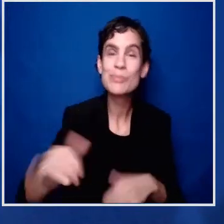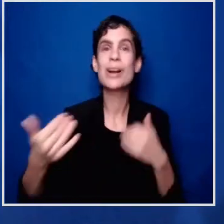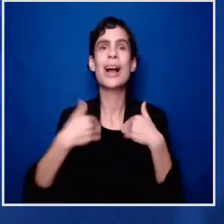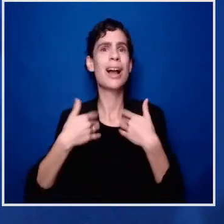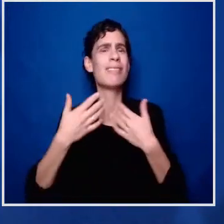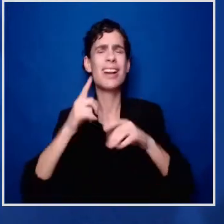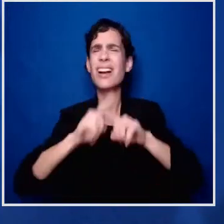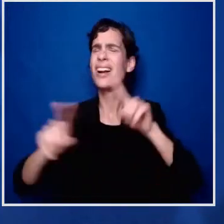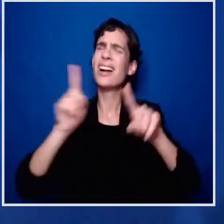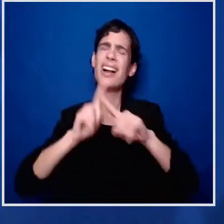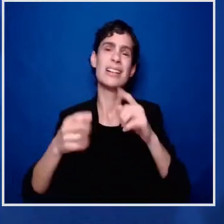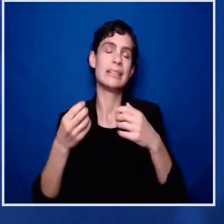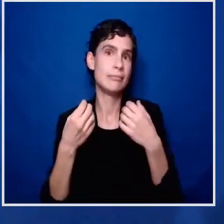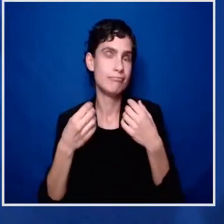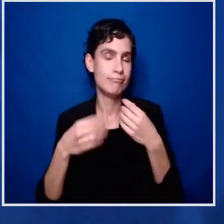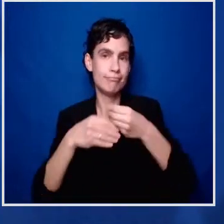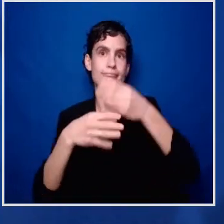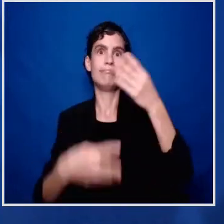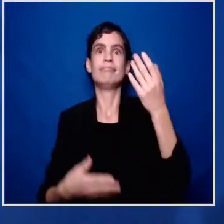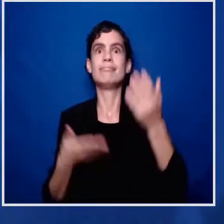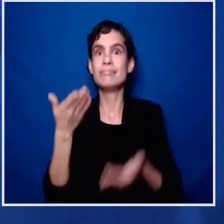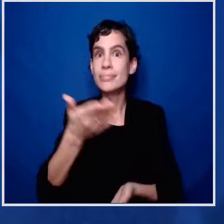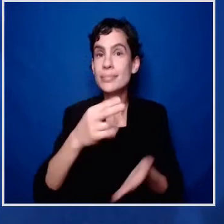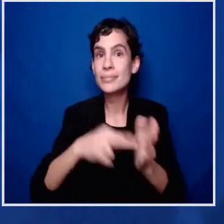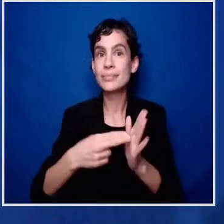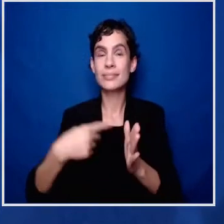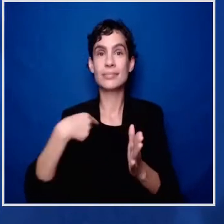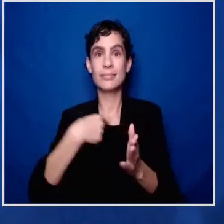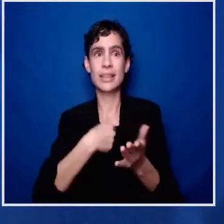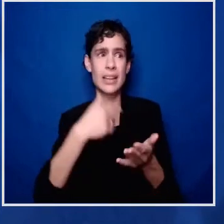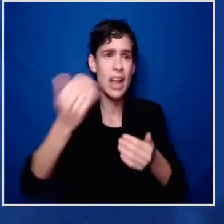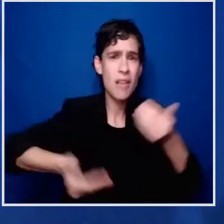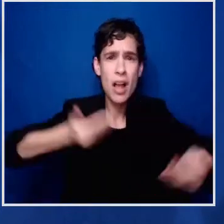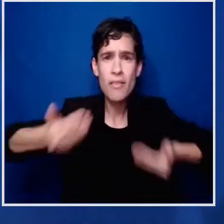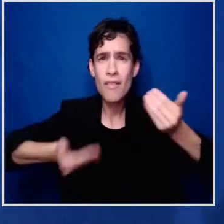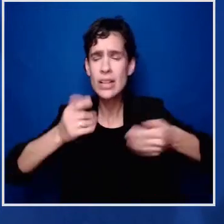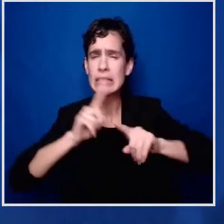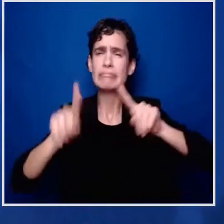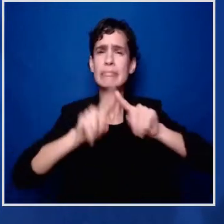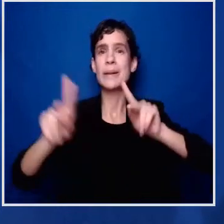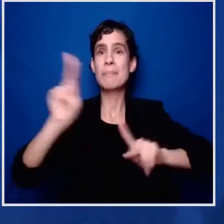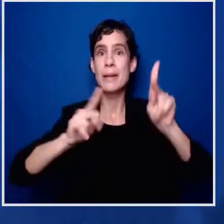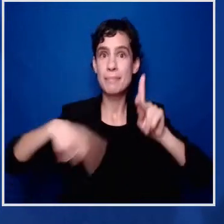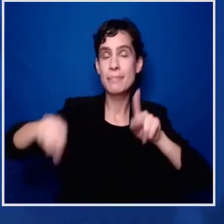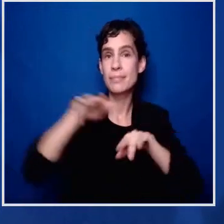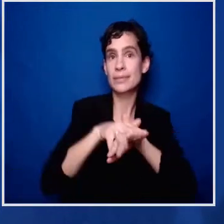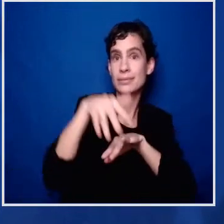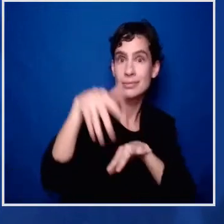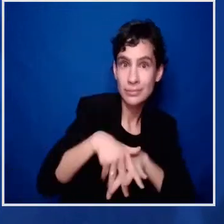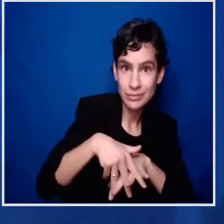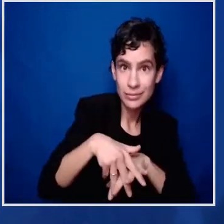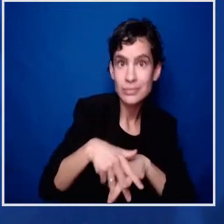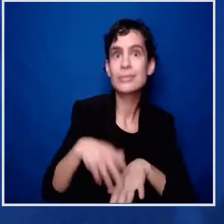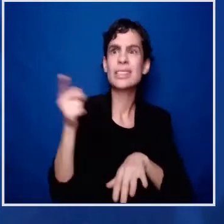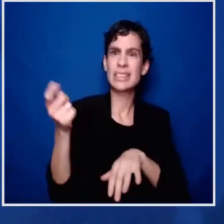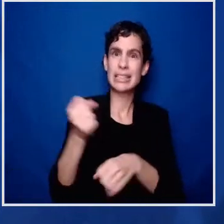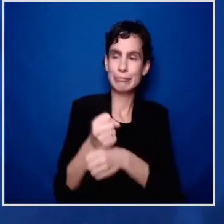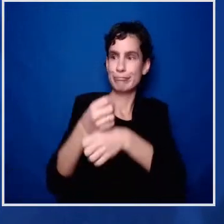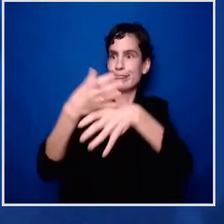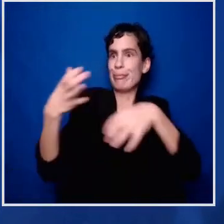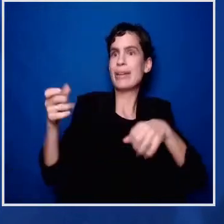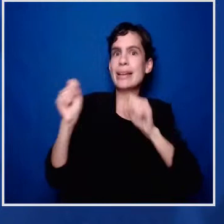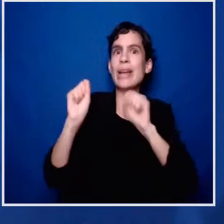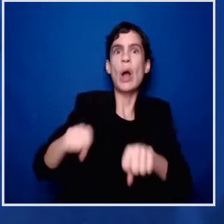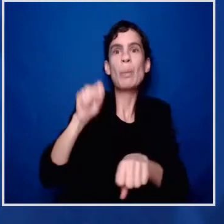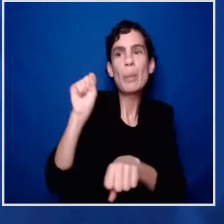PROVIDER OF COMMERCIAL FARMING